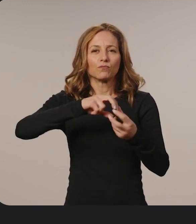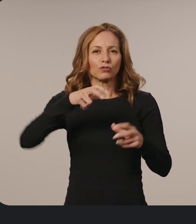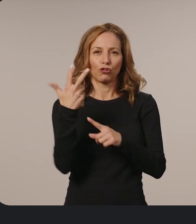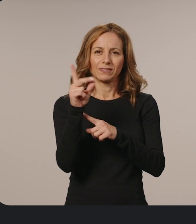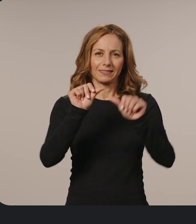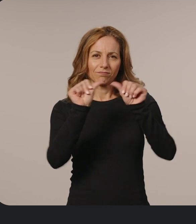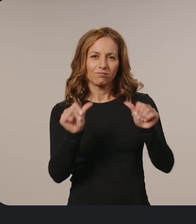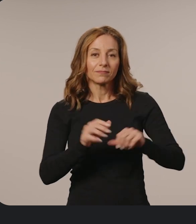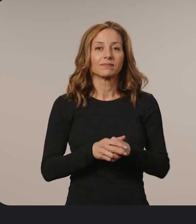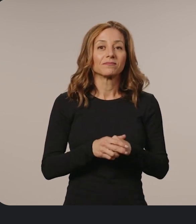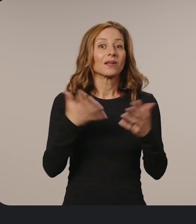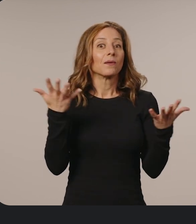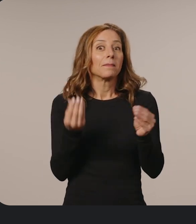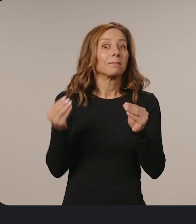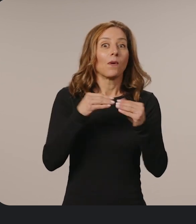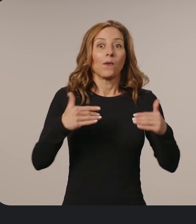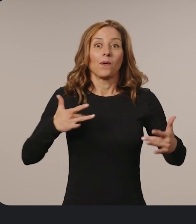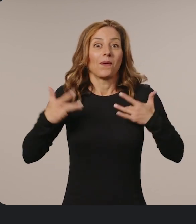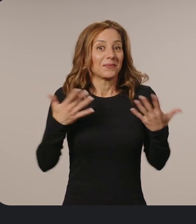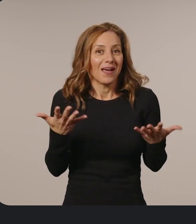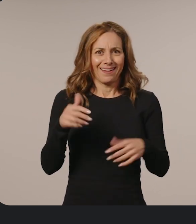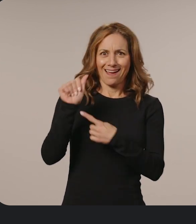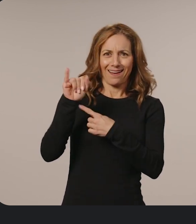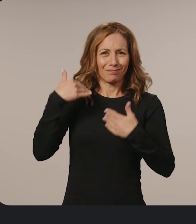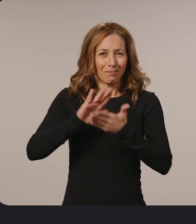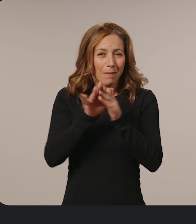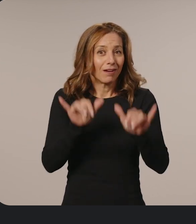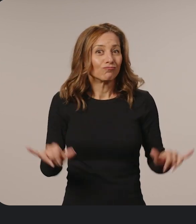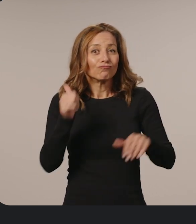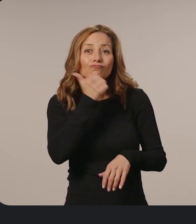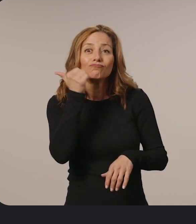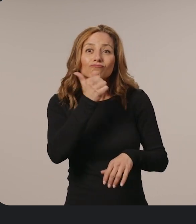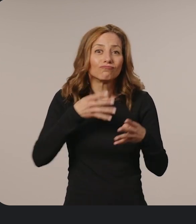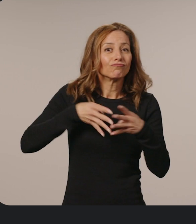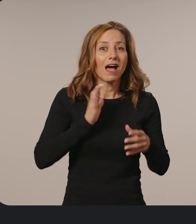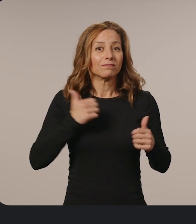structure. But what's even more exciting is how AI is becoming common in our day-to-day lives.